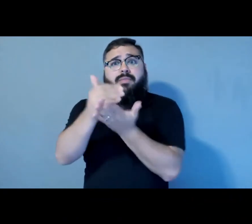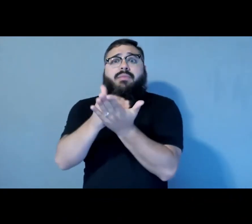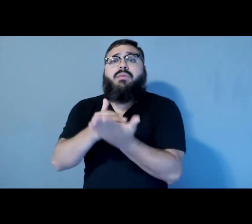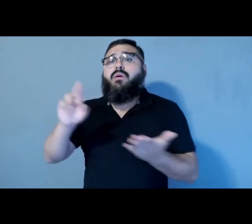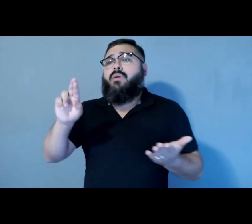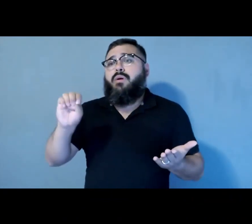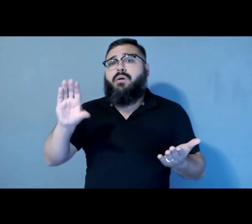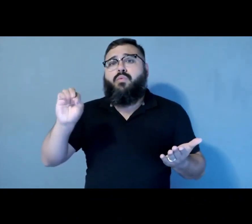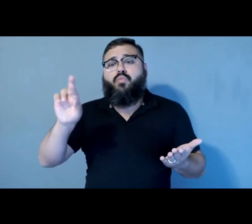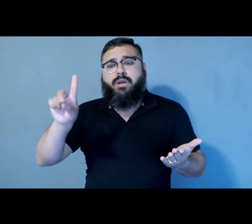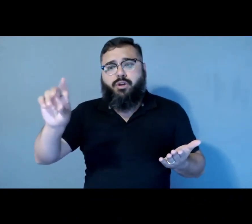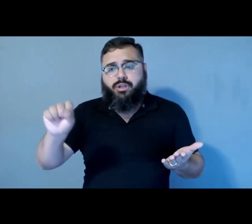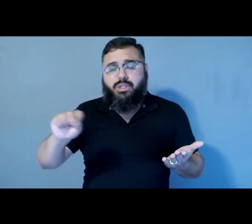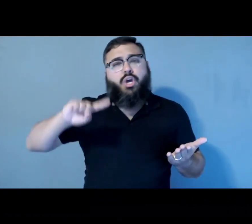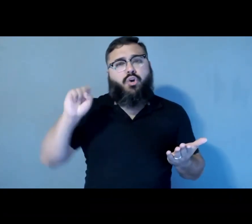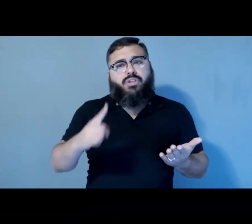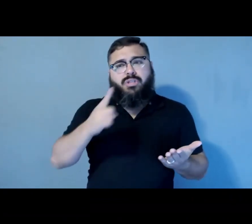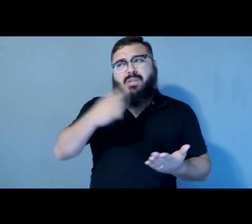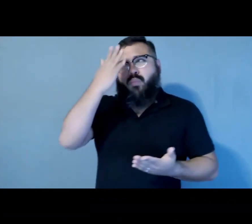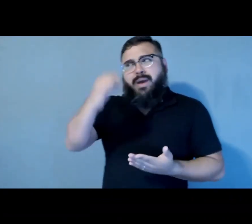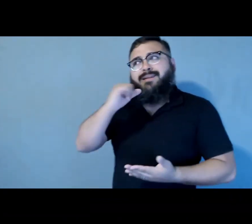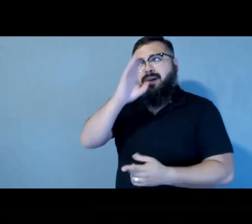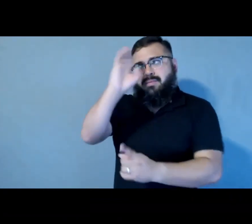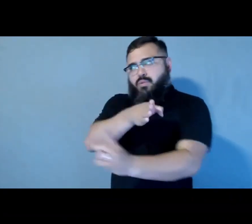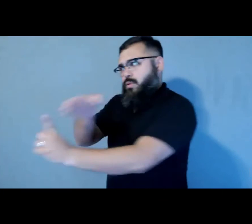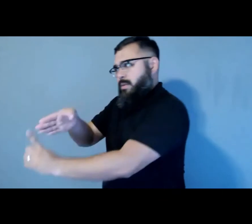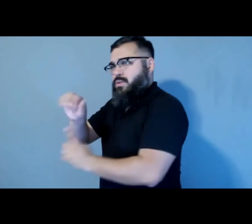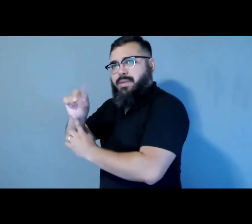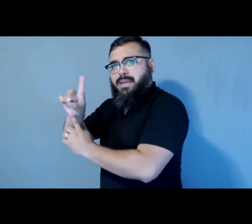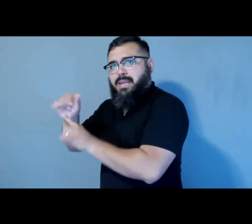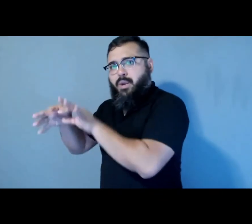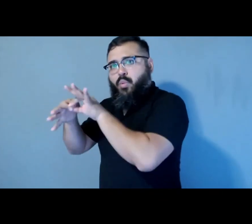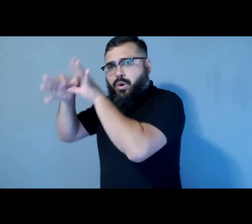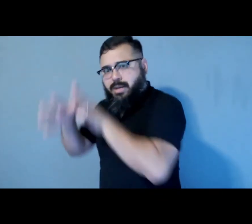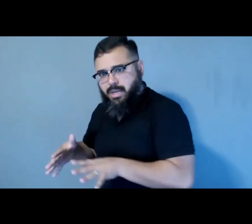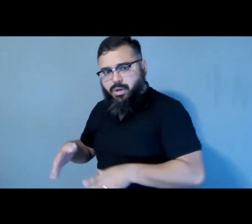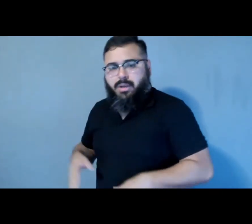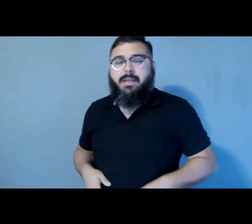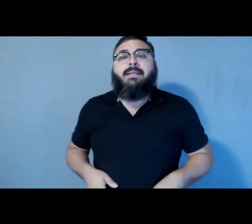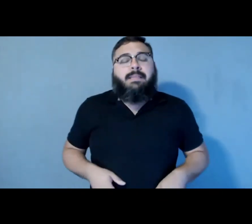Question, why didn't they direct me to the ADA coordinator to begin with? So this is a lot of pieces to it.